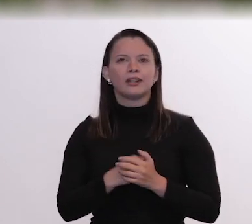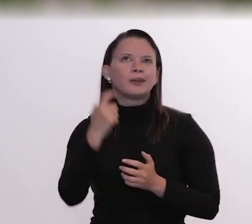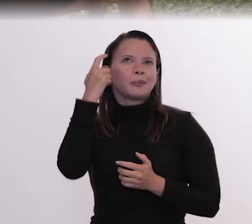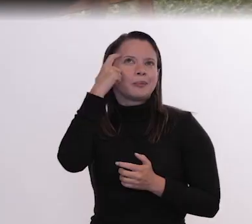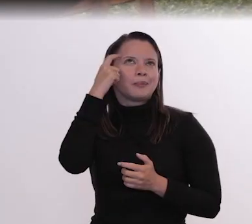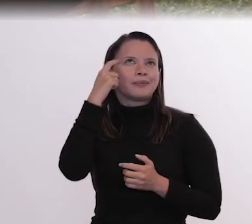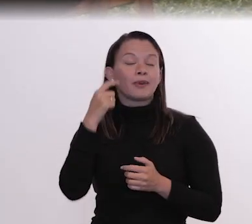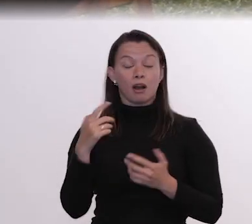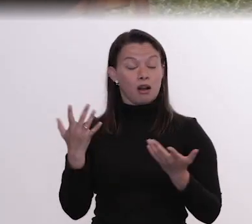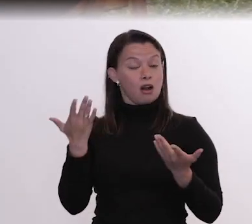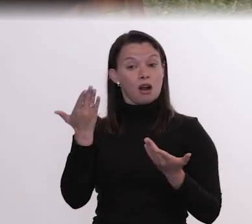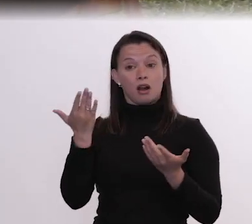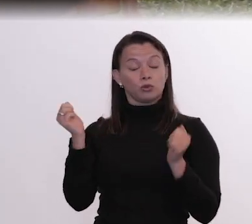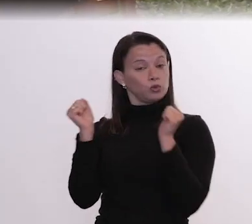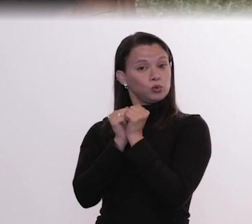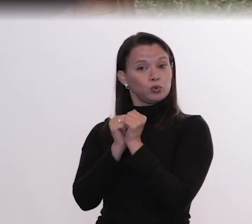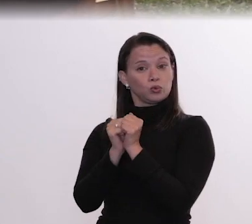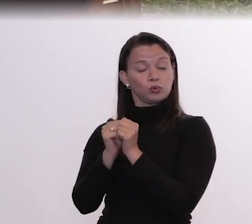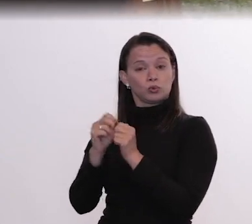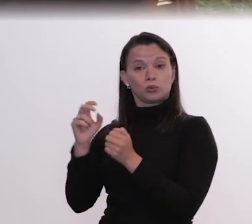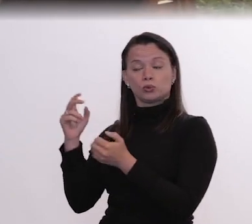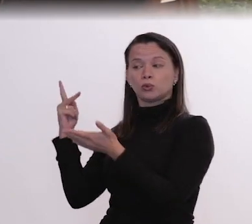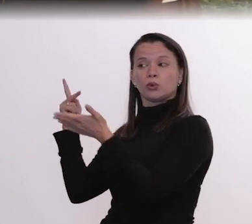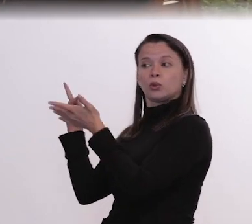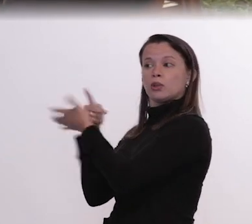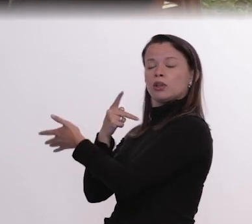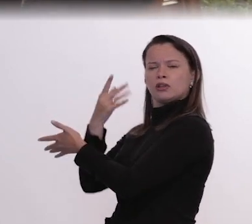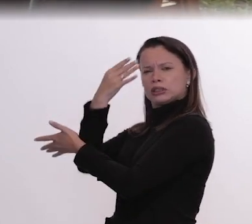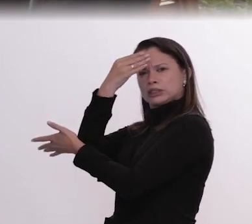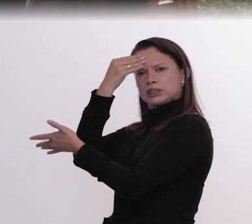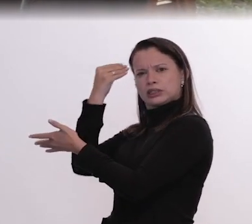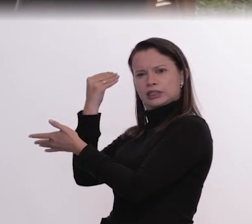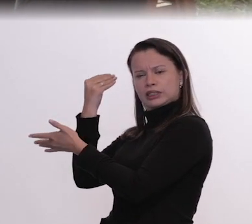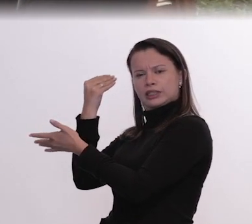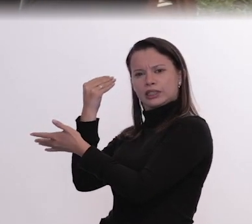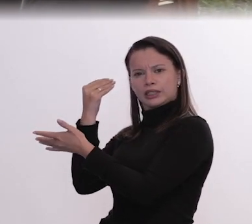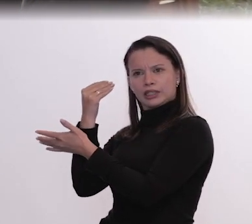and carefully plan the mistakes of the future. And that’s what we have been doing